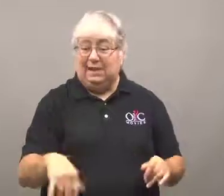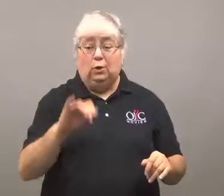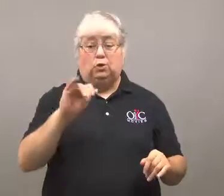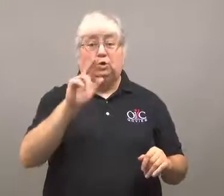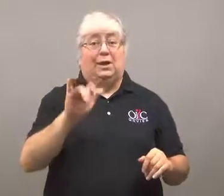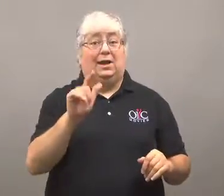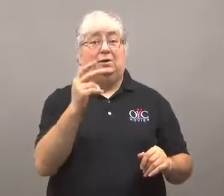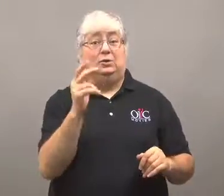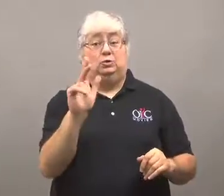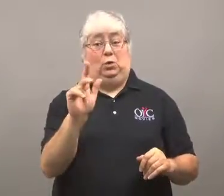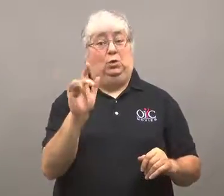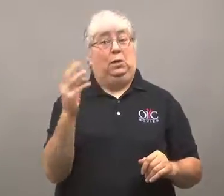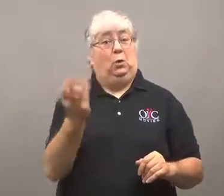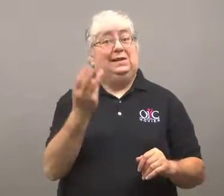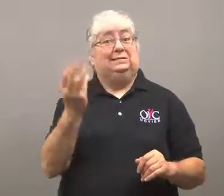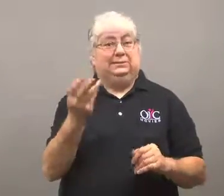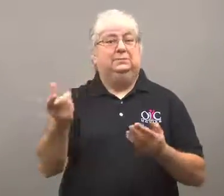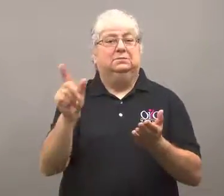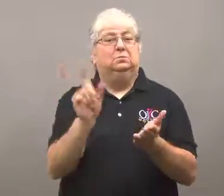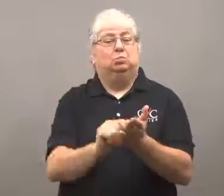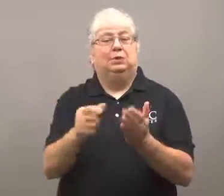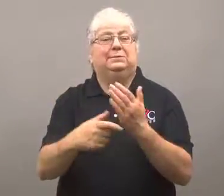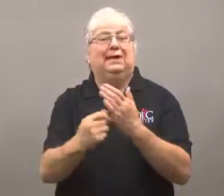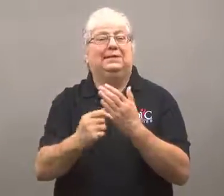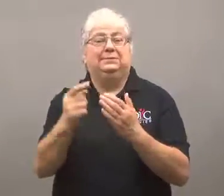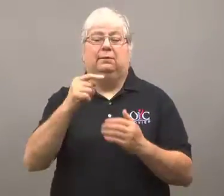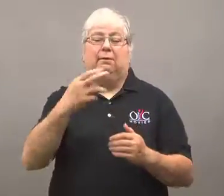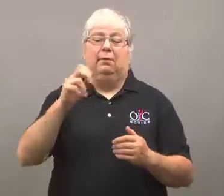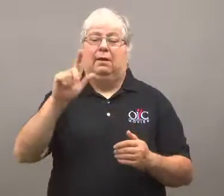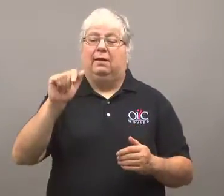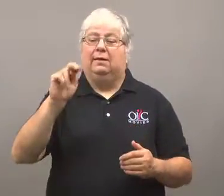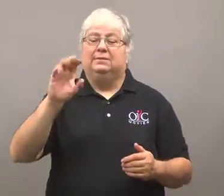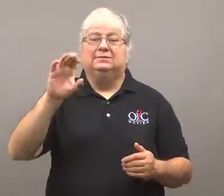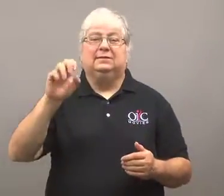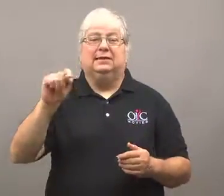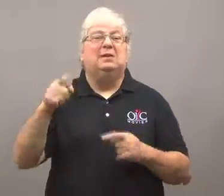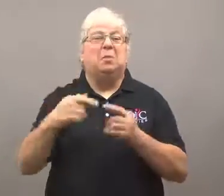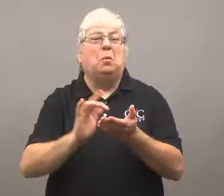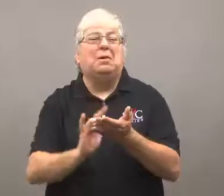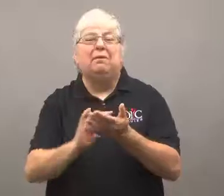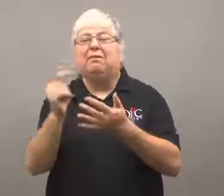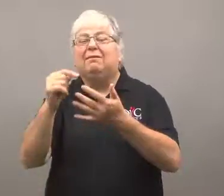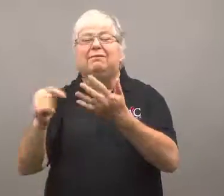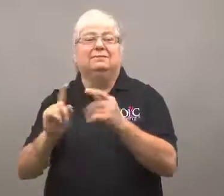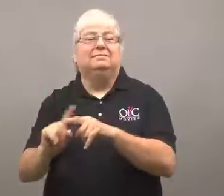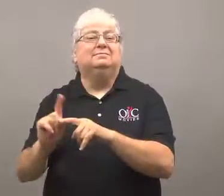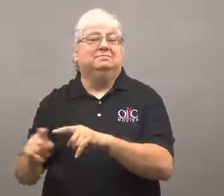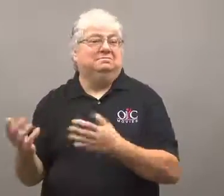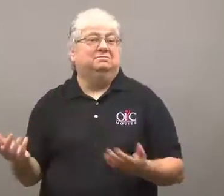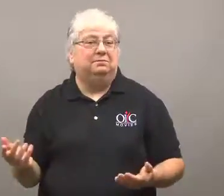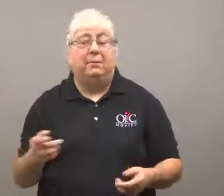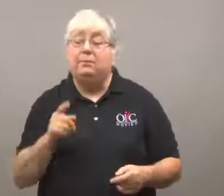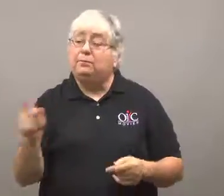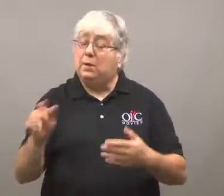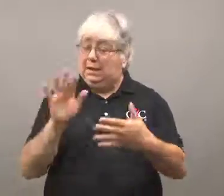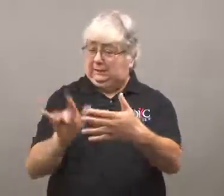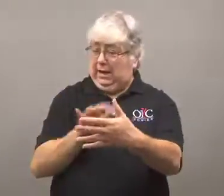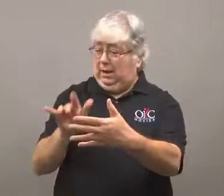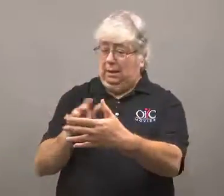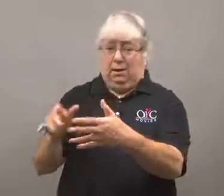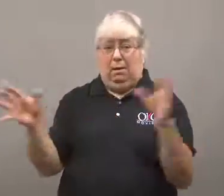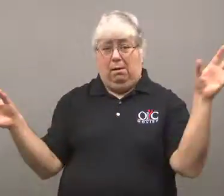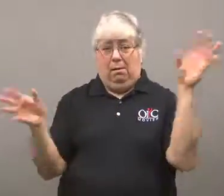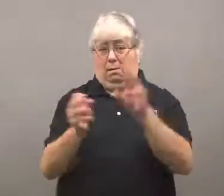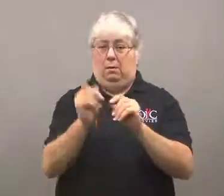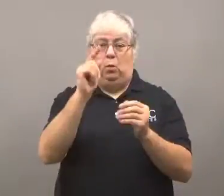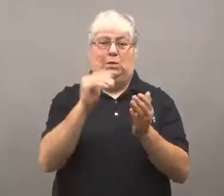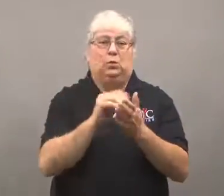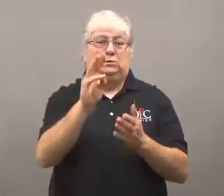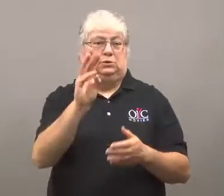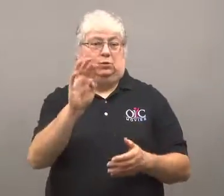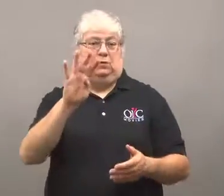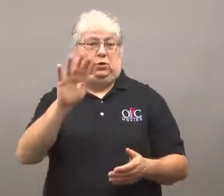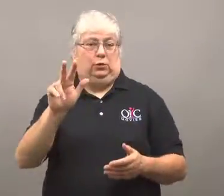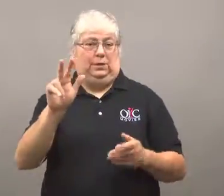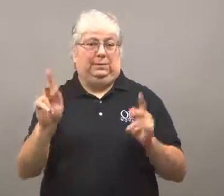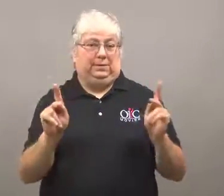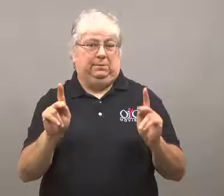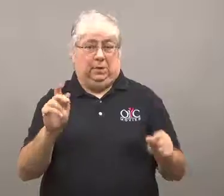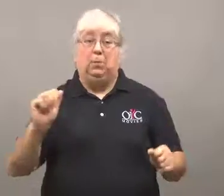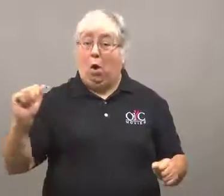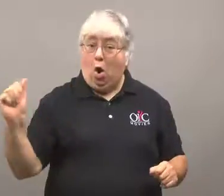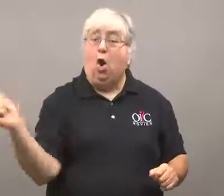It was published in The Lancet, a medical magazine, on Wednesday, July 23.